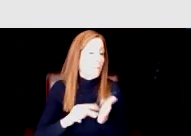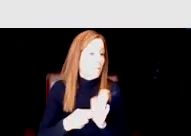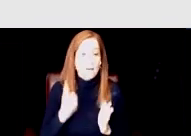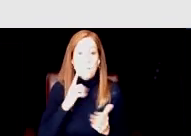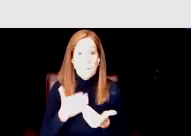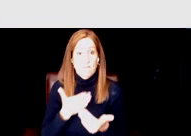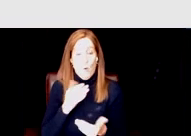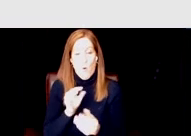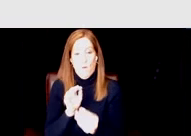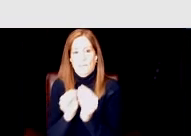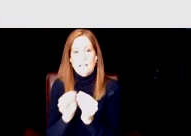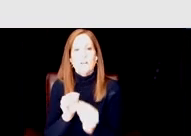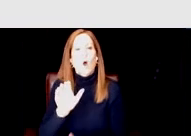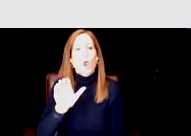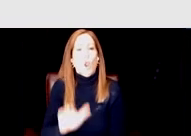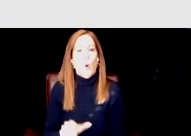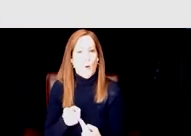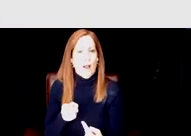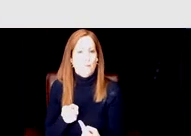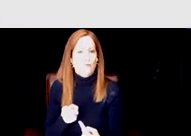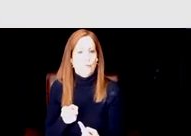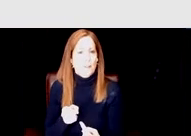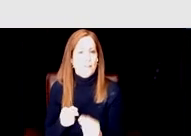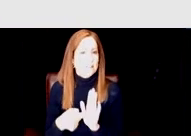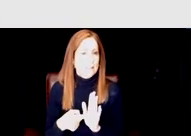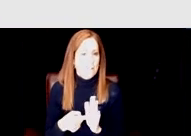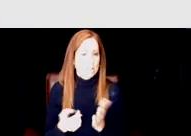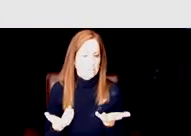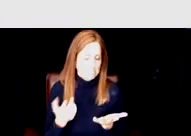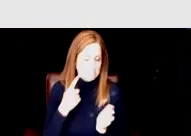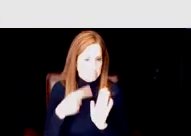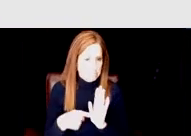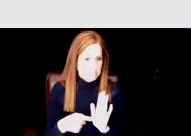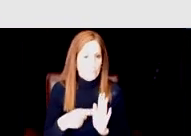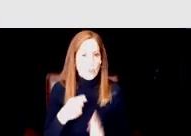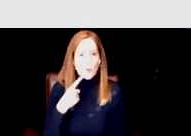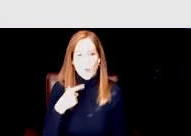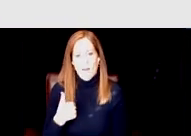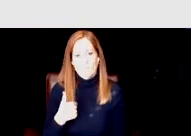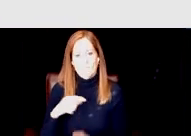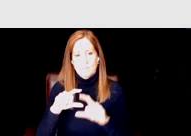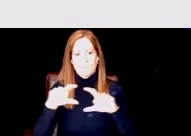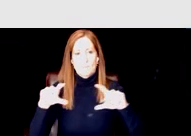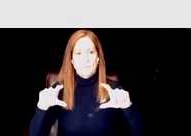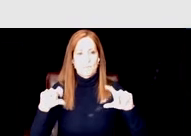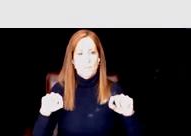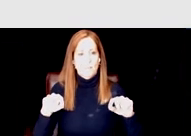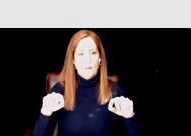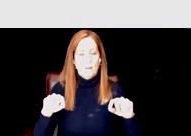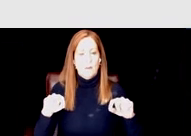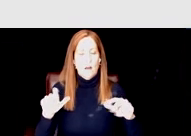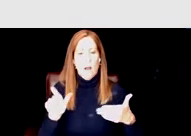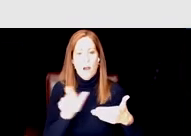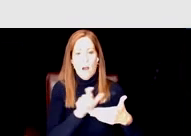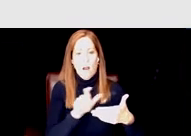the low-contrast example, you'd have the unhover or active--